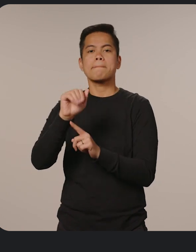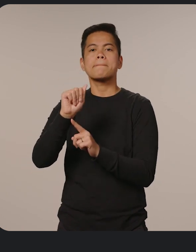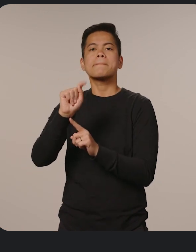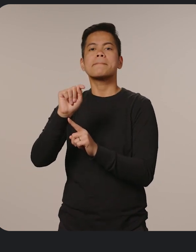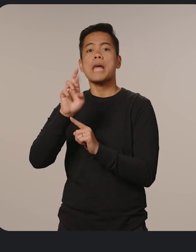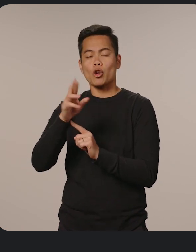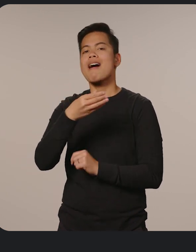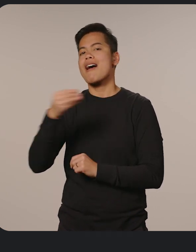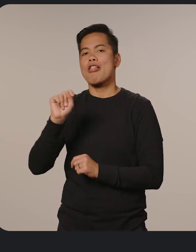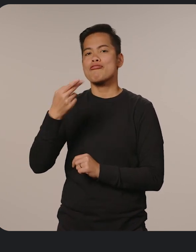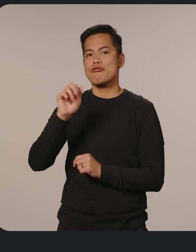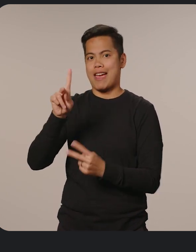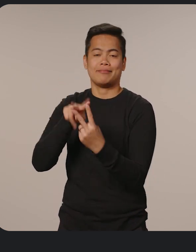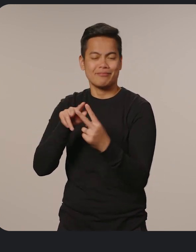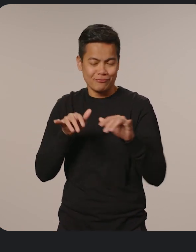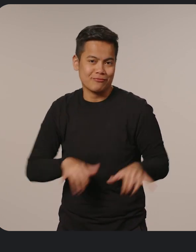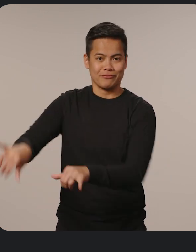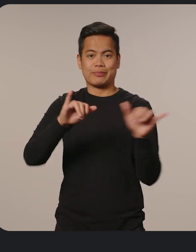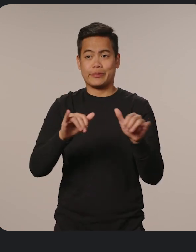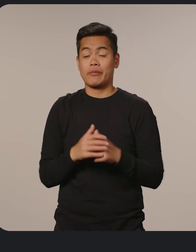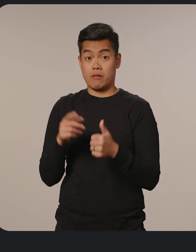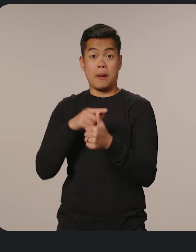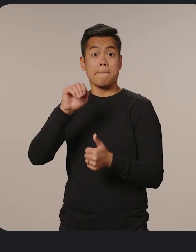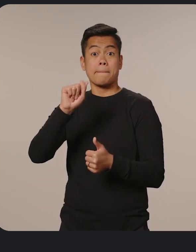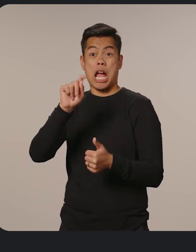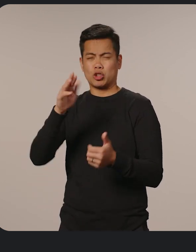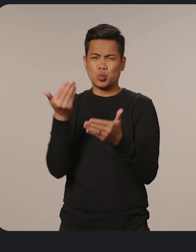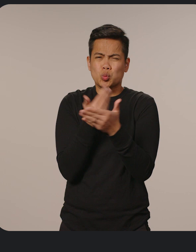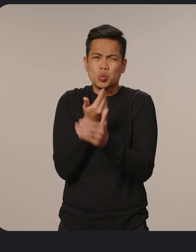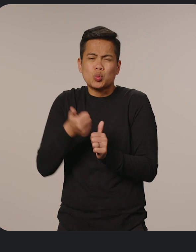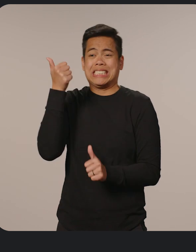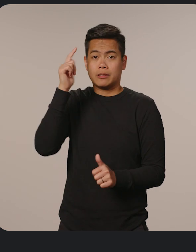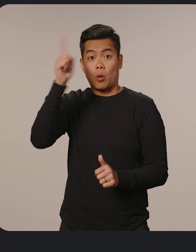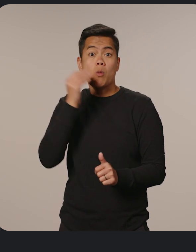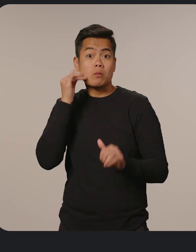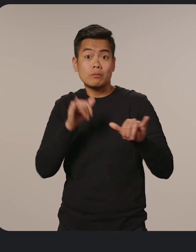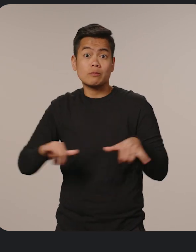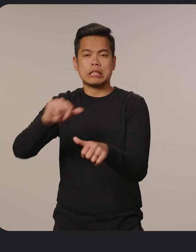standards. Matter is the latest smart home standard that enables compatible smart home devices to speak